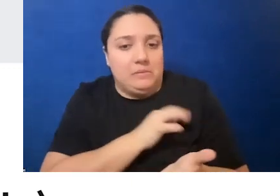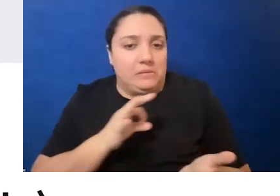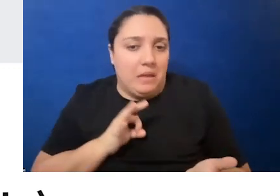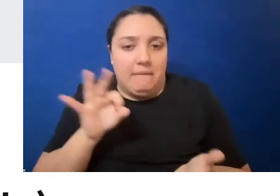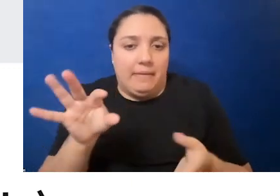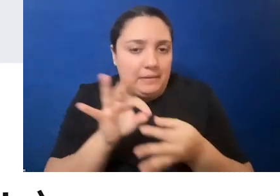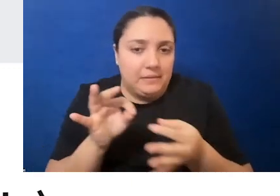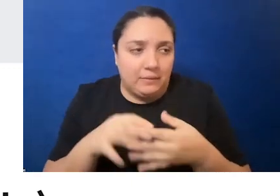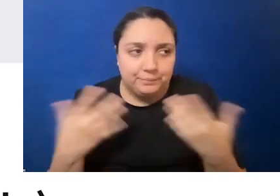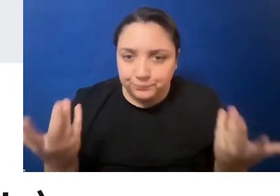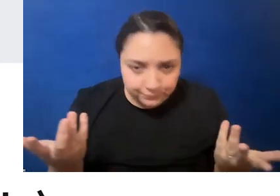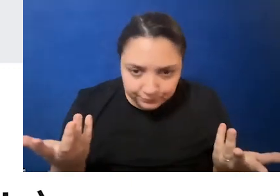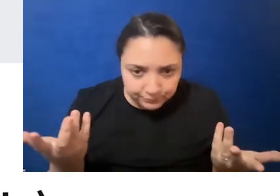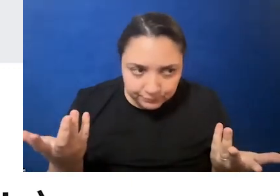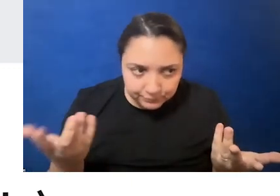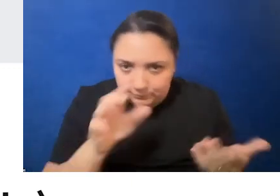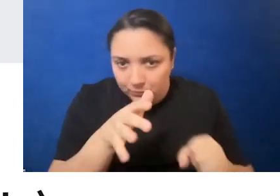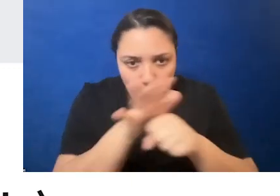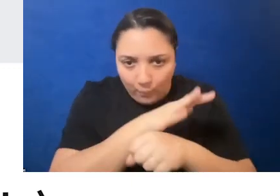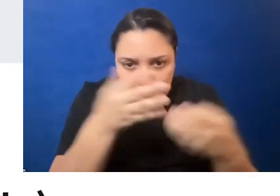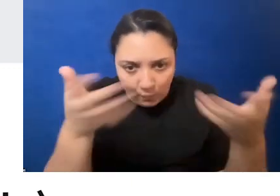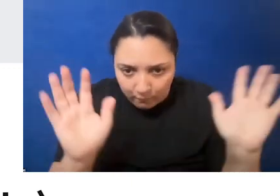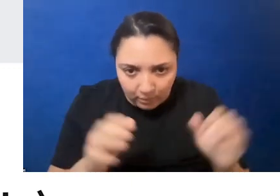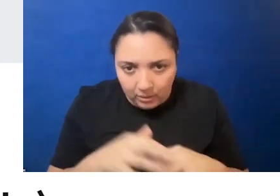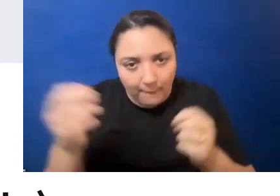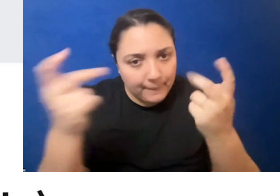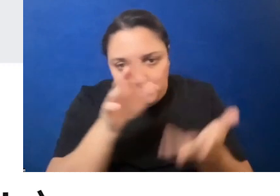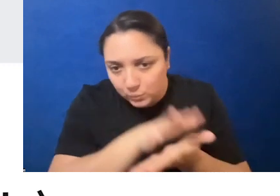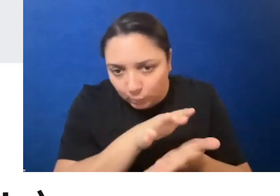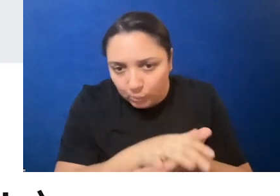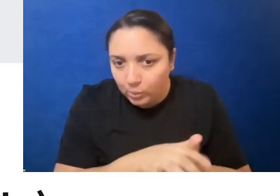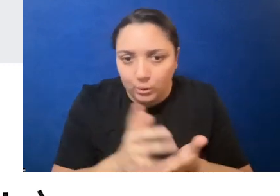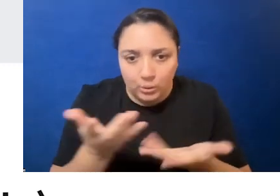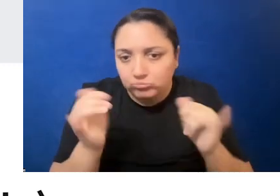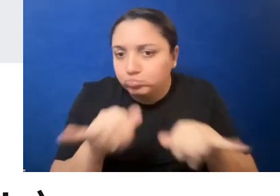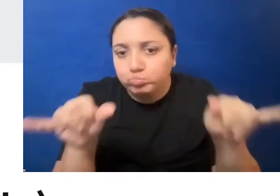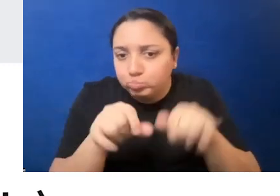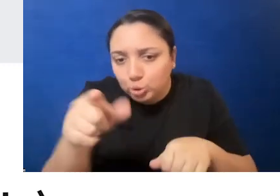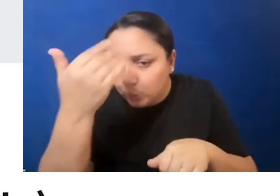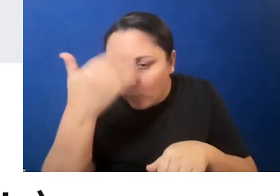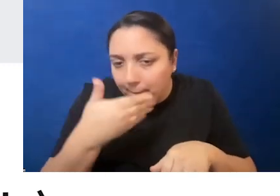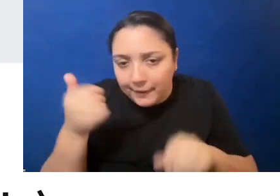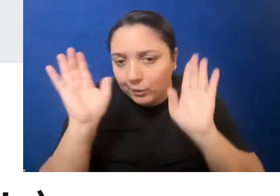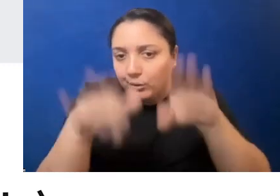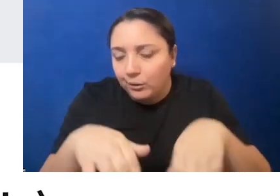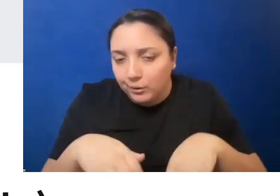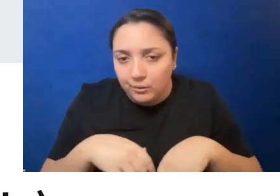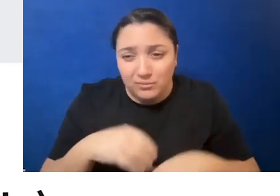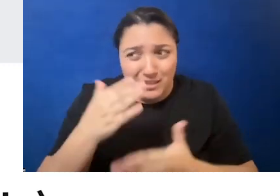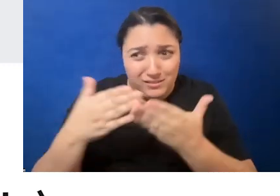INTO THAT. A LOT OF, WELL, WELL SOME STAFF MEMBERS FEEL LIKE LOOK COVID IS